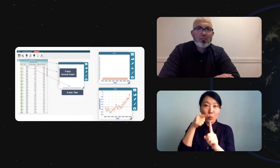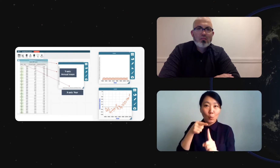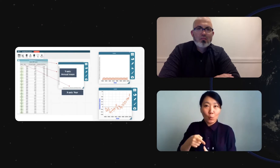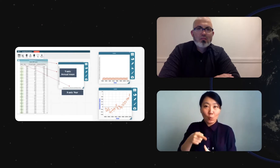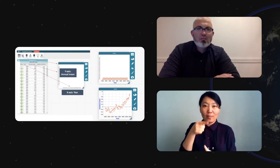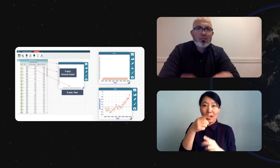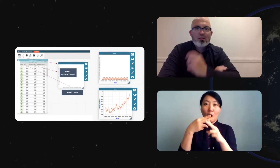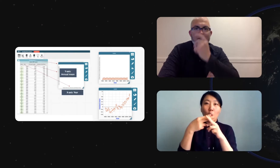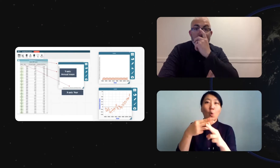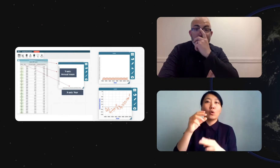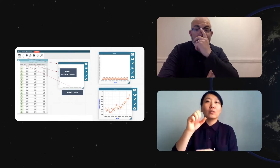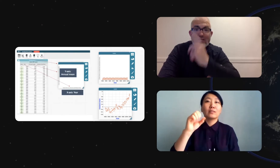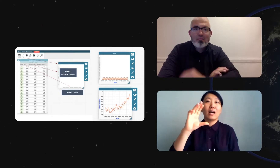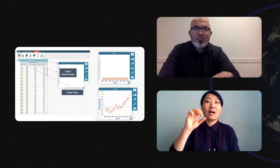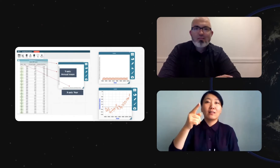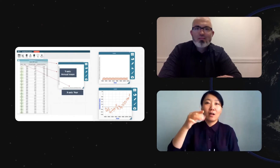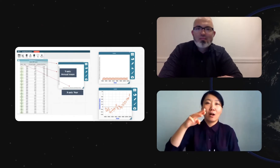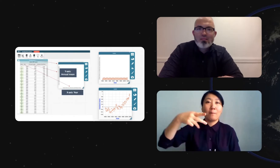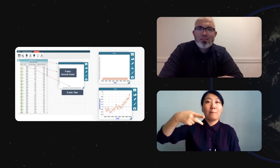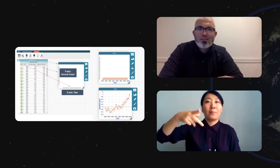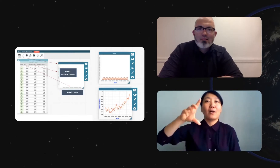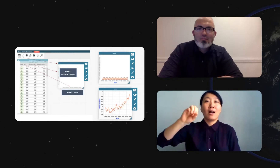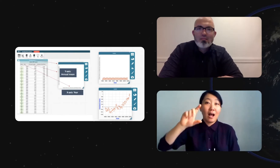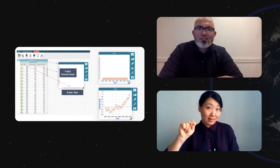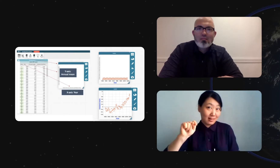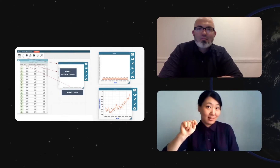The information points are there on a scatter plot.